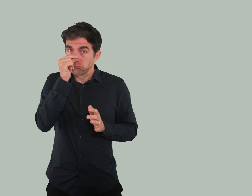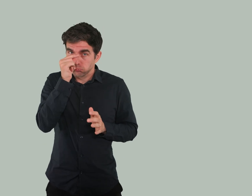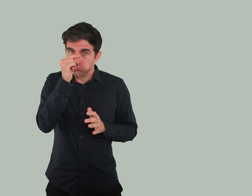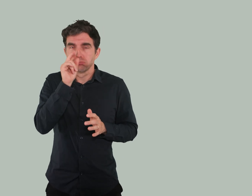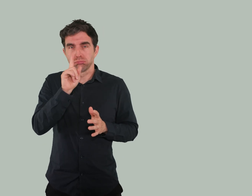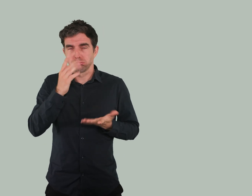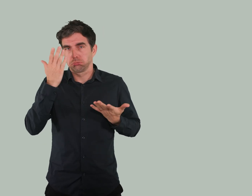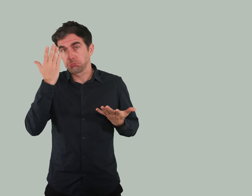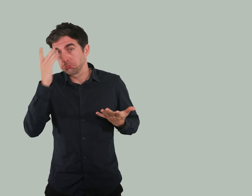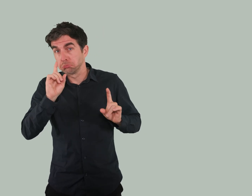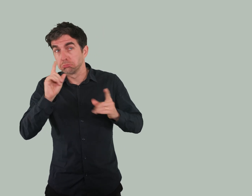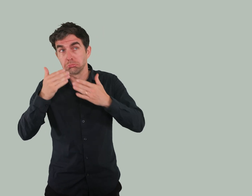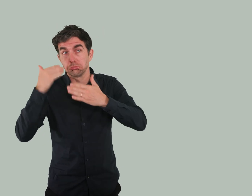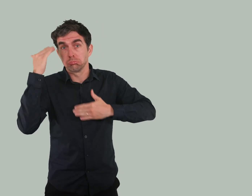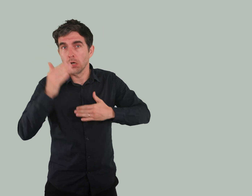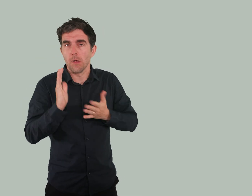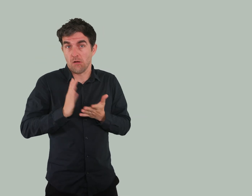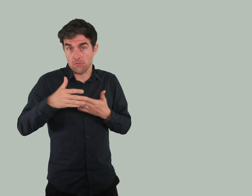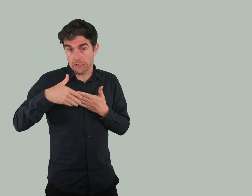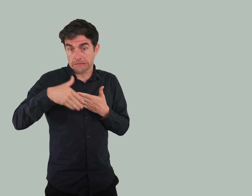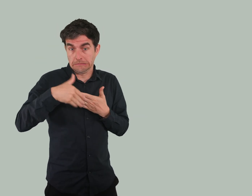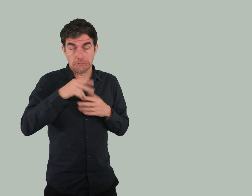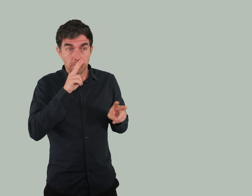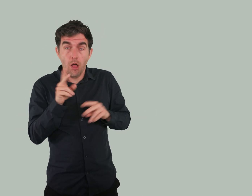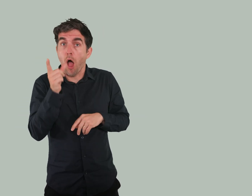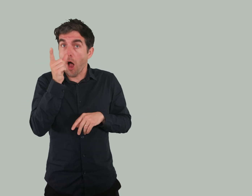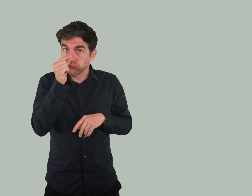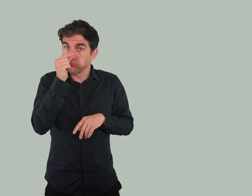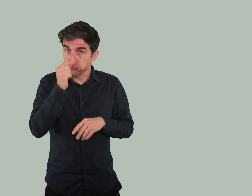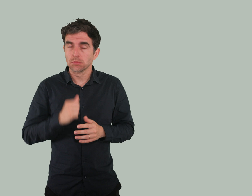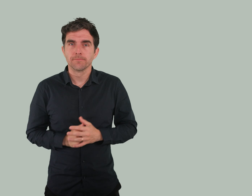at least in the short term –